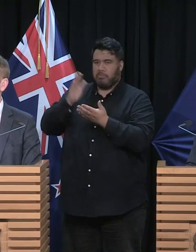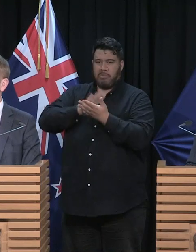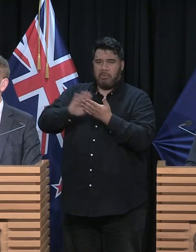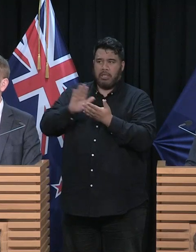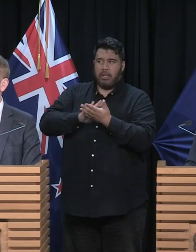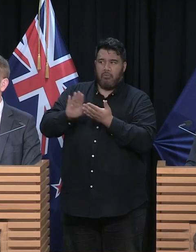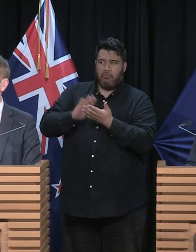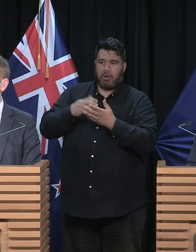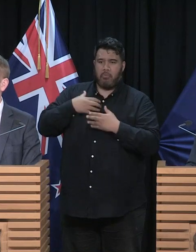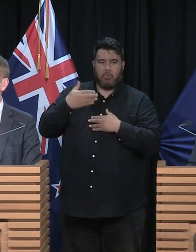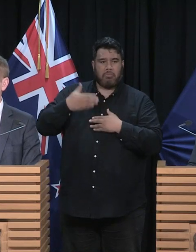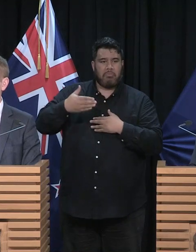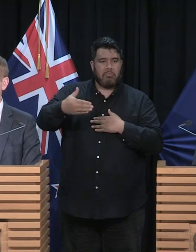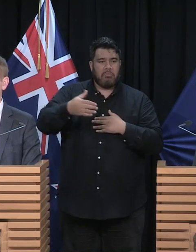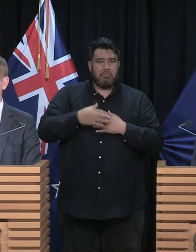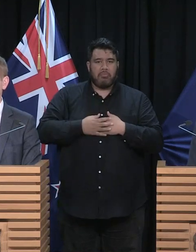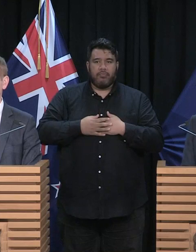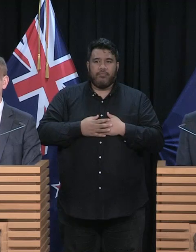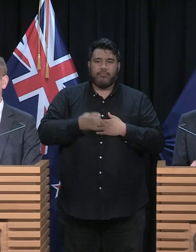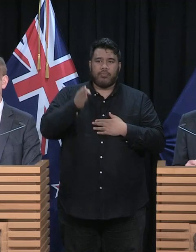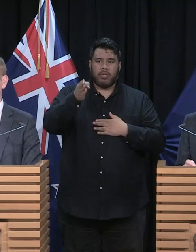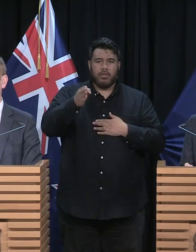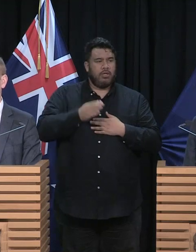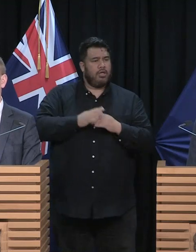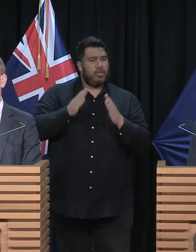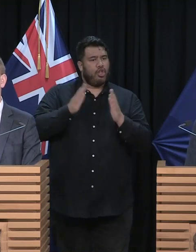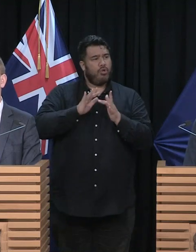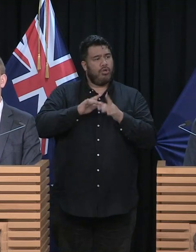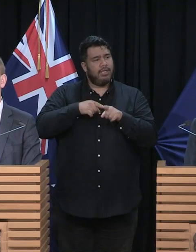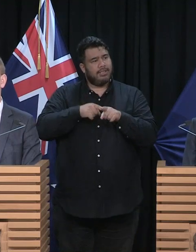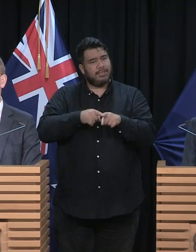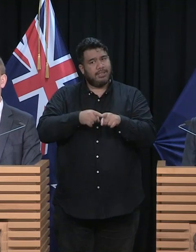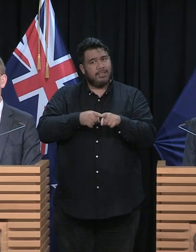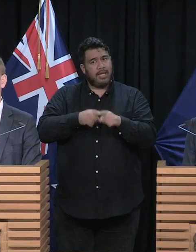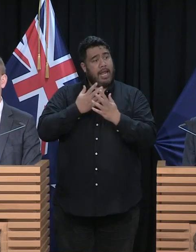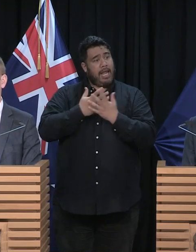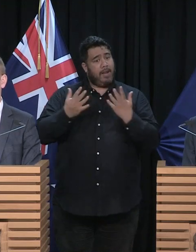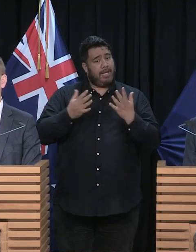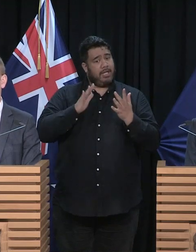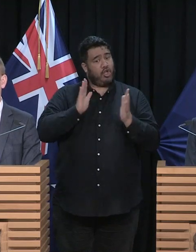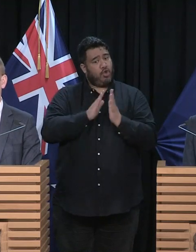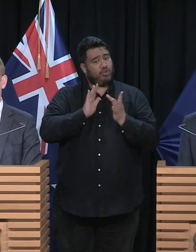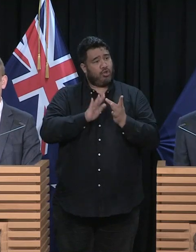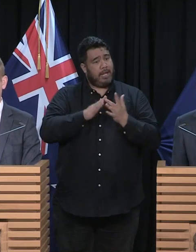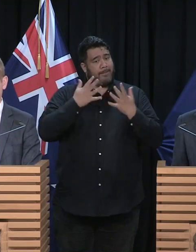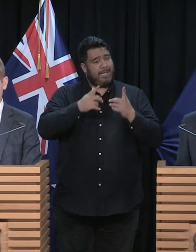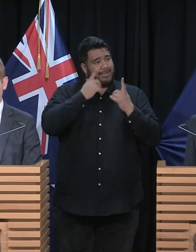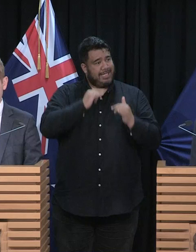include that in the release when it goes out, or we'll follow up with a subsequent piece of information on our